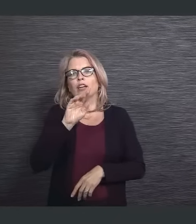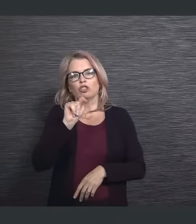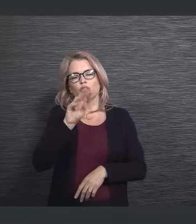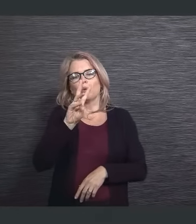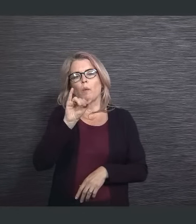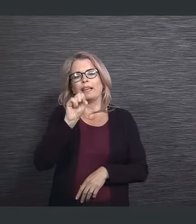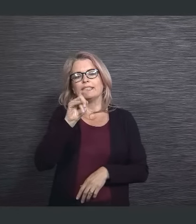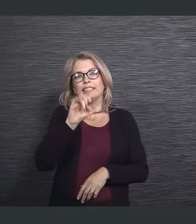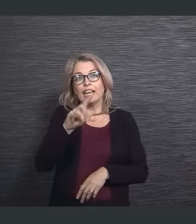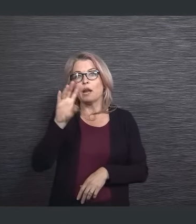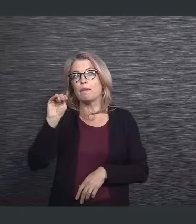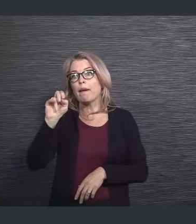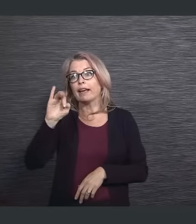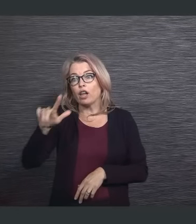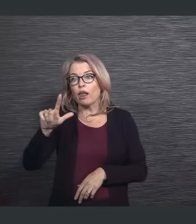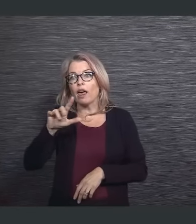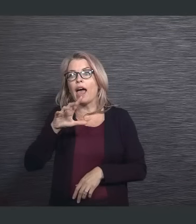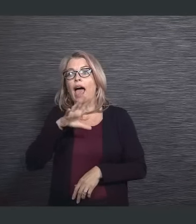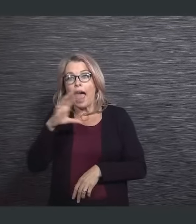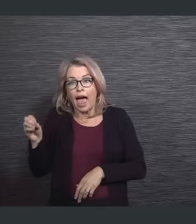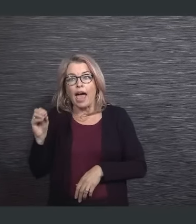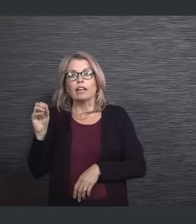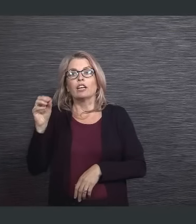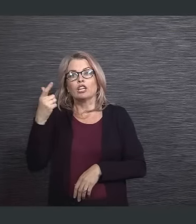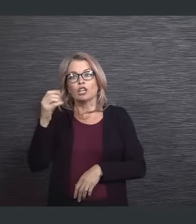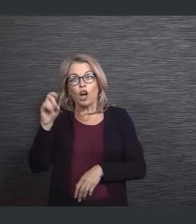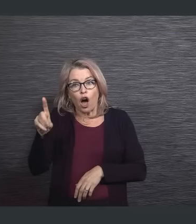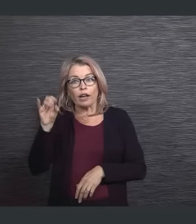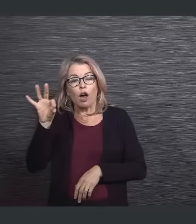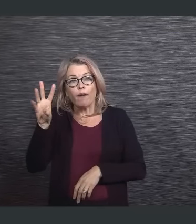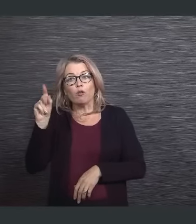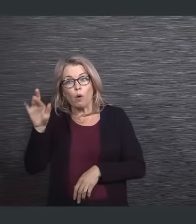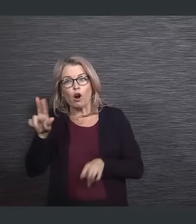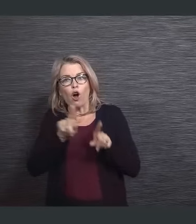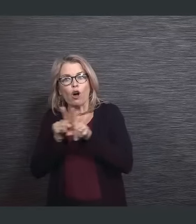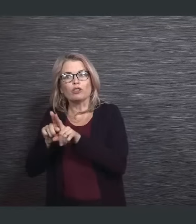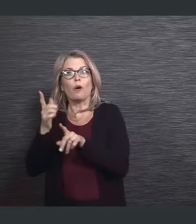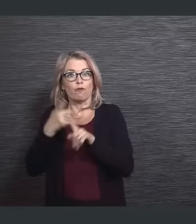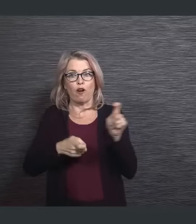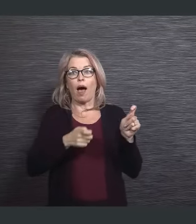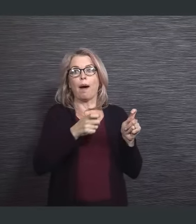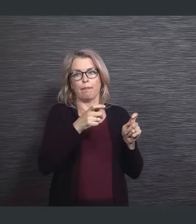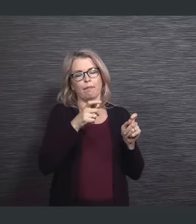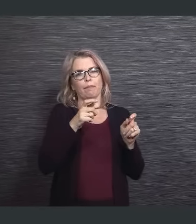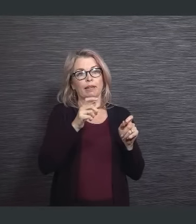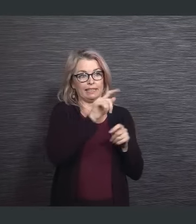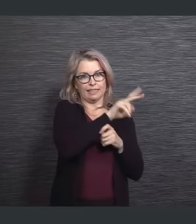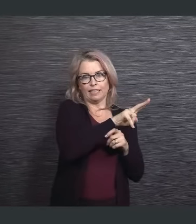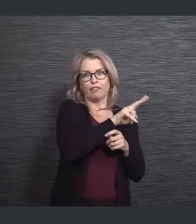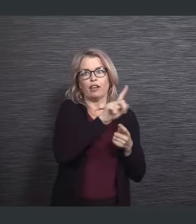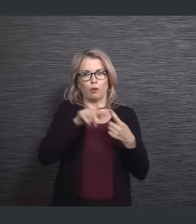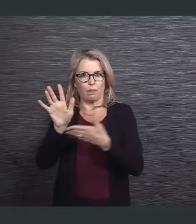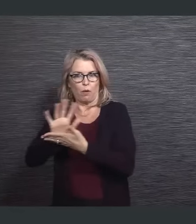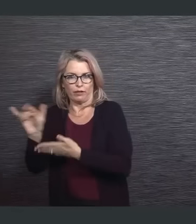adapted for television as well. Now, I would like to talk about a racing game that